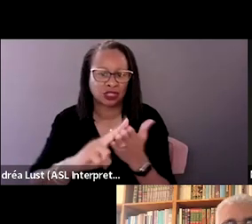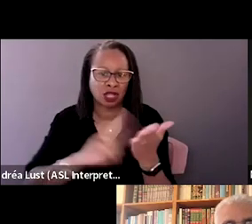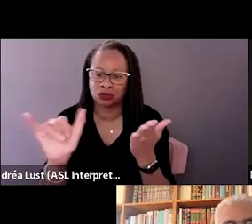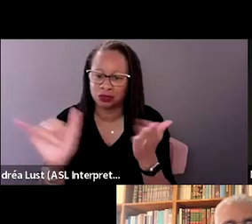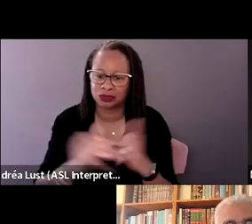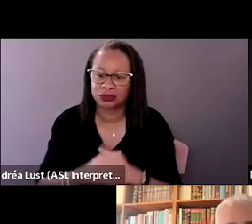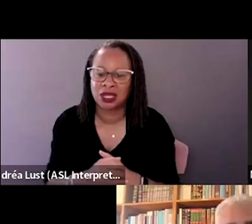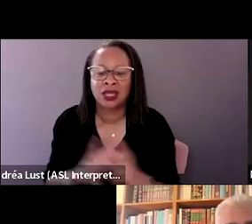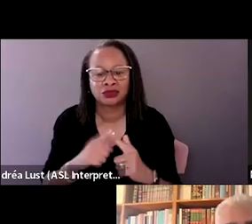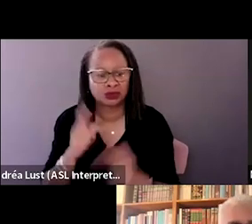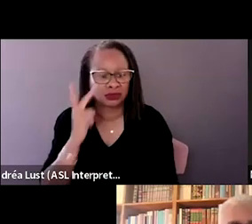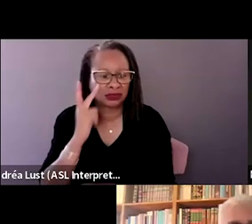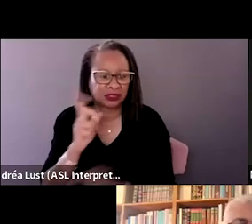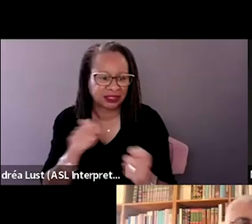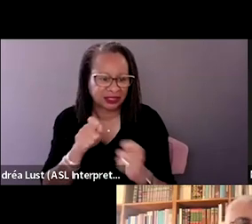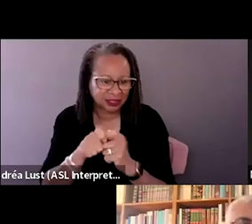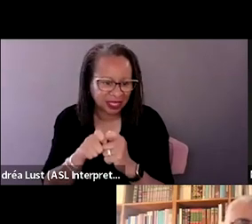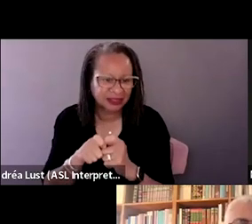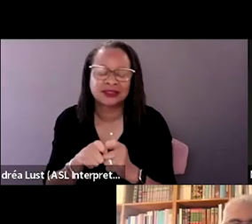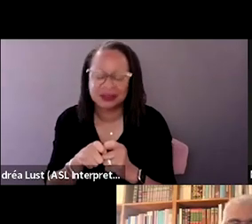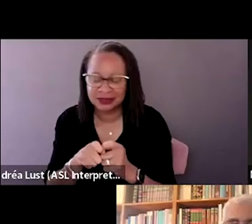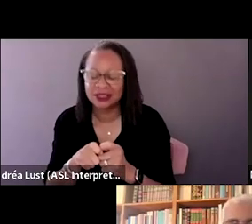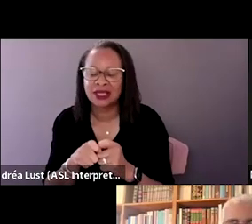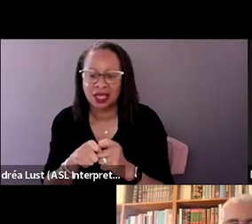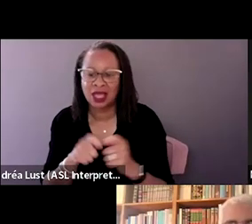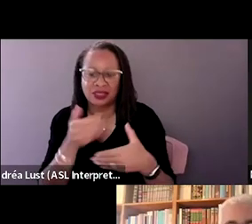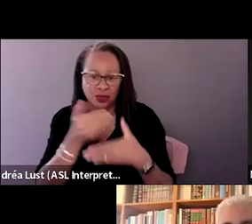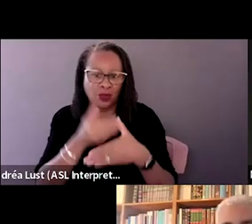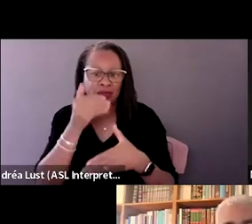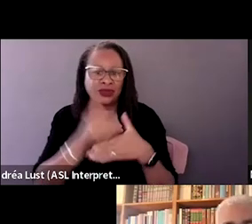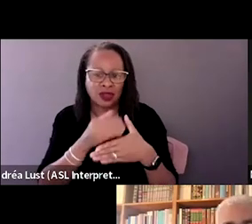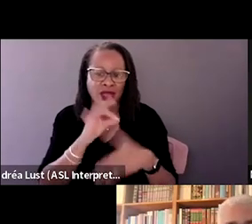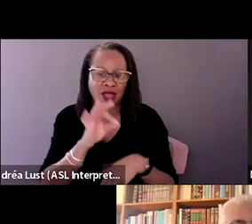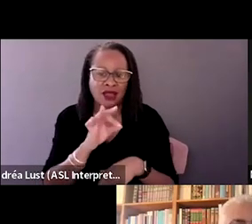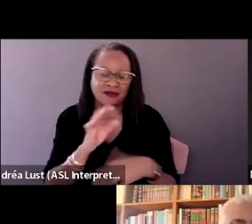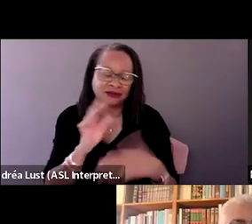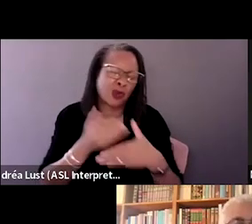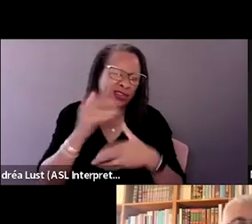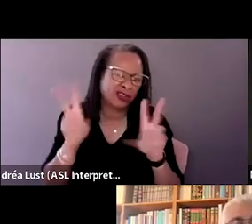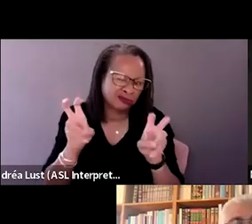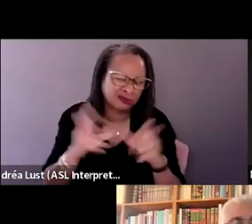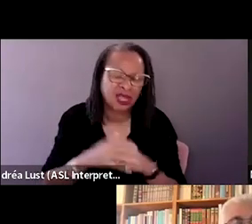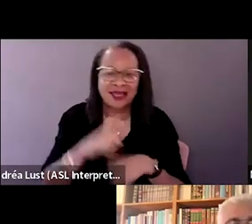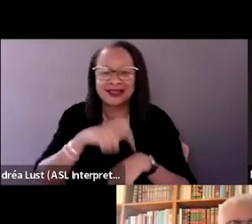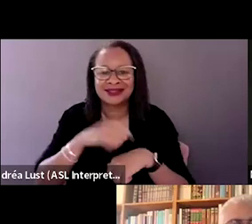And to see exactly how you can fit this window of festivals between six to one year, usually for our case.